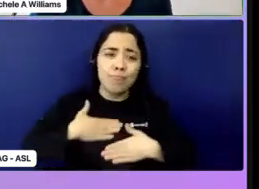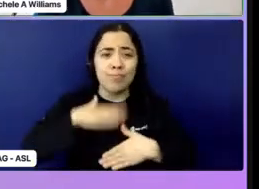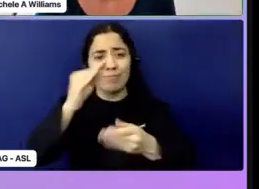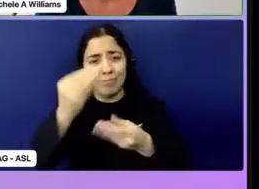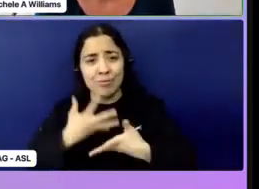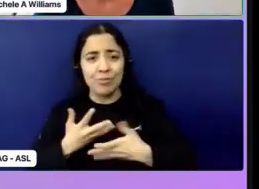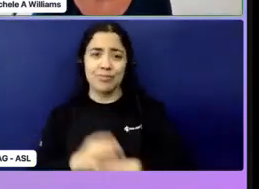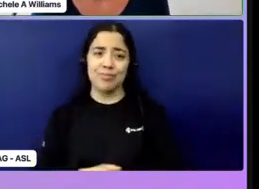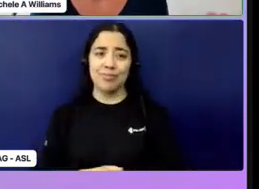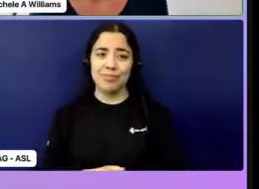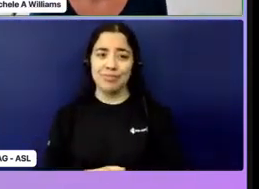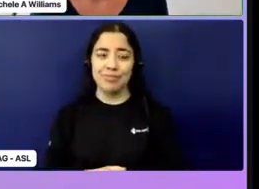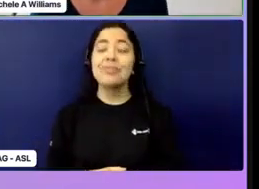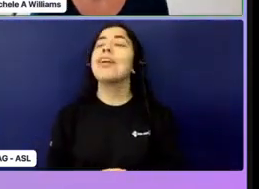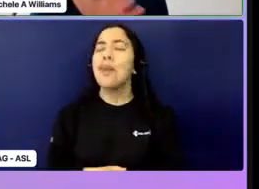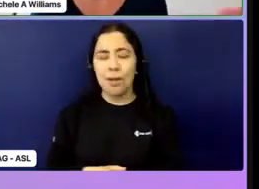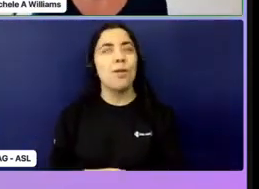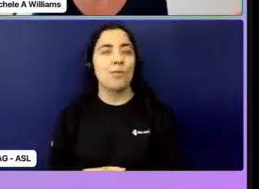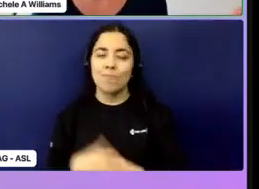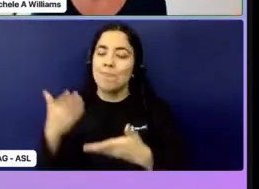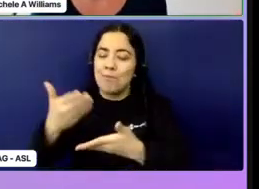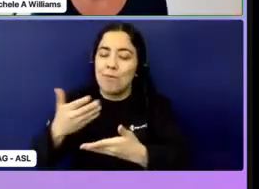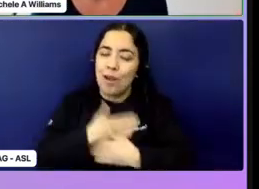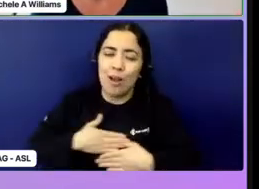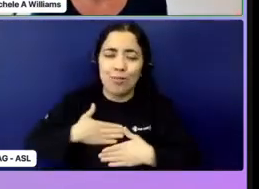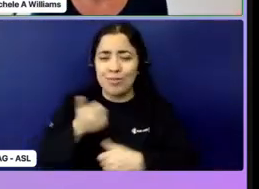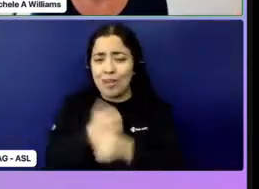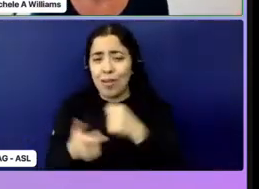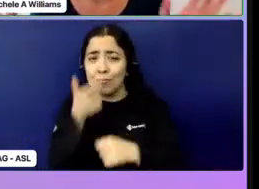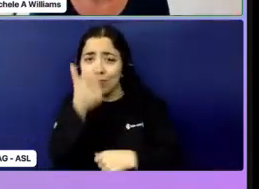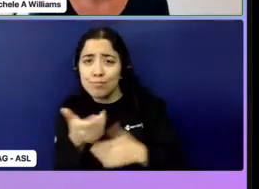I know I definitely followed you on LinkedIn after everything that you had to say, and I really appreciate